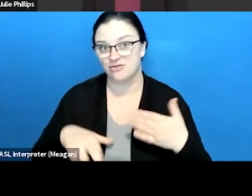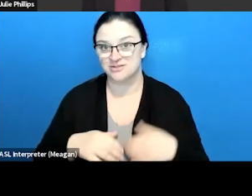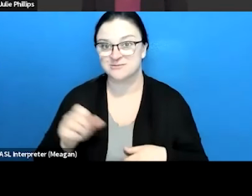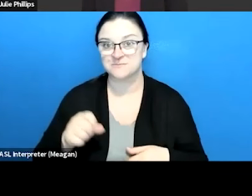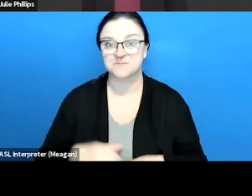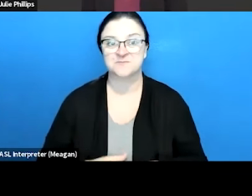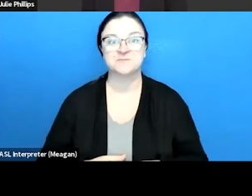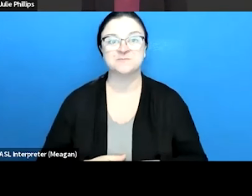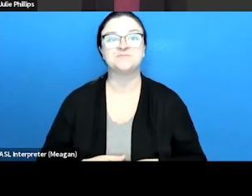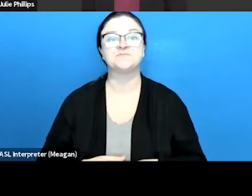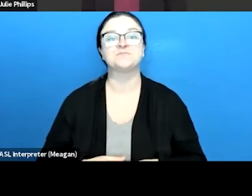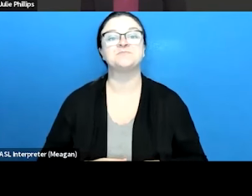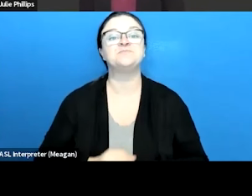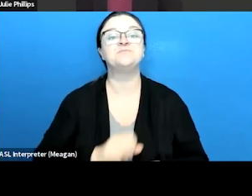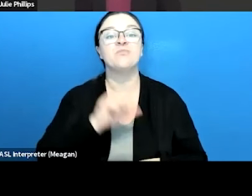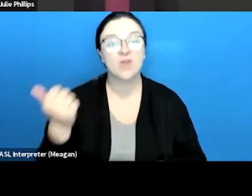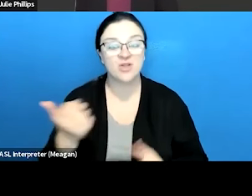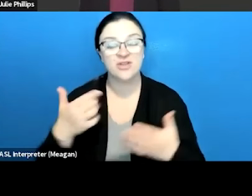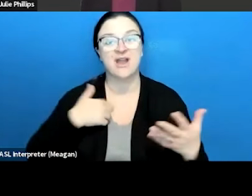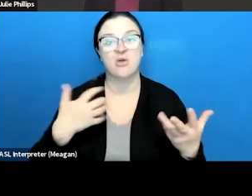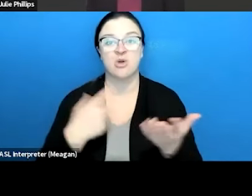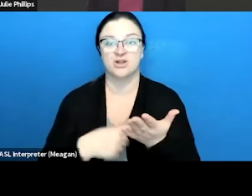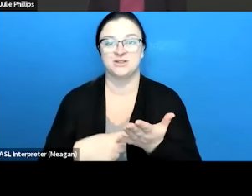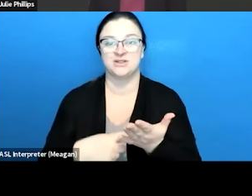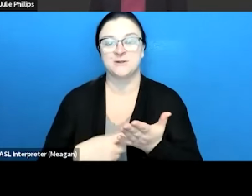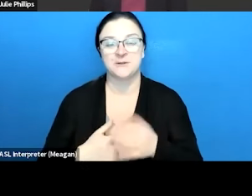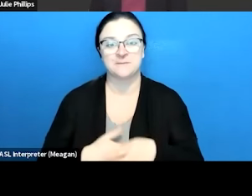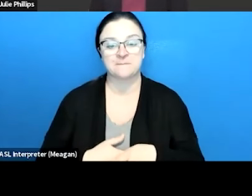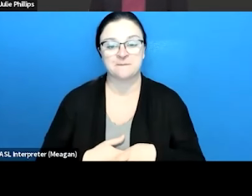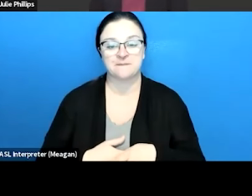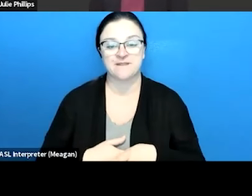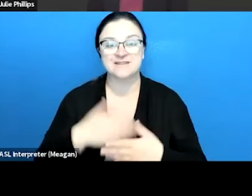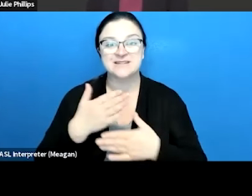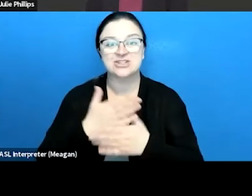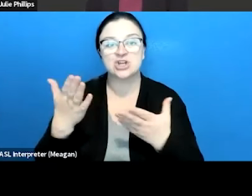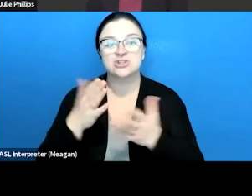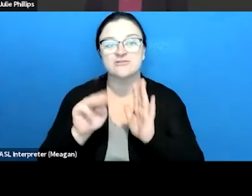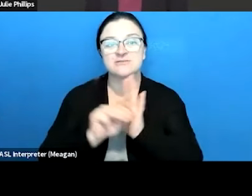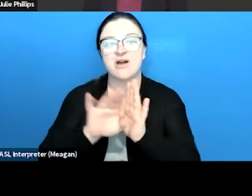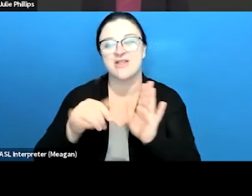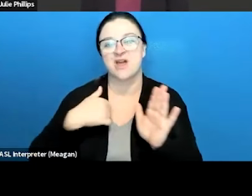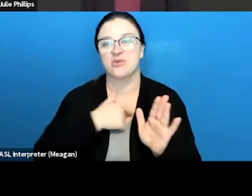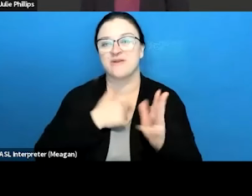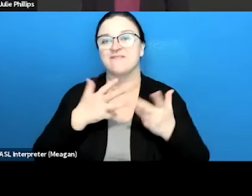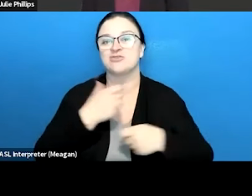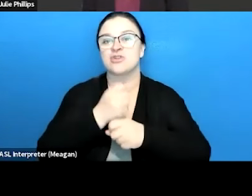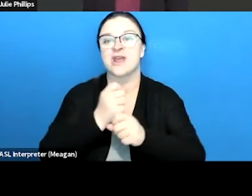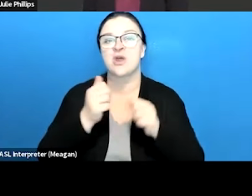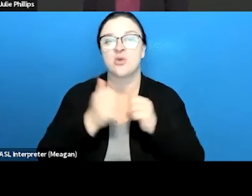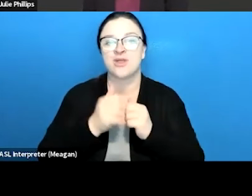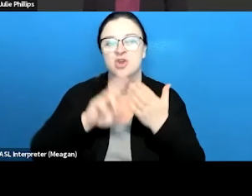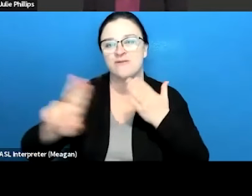And then the other thing that I wanna talk about is the shared service model that we have created with University Health.